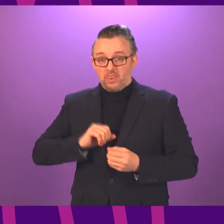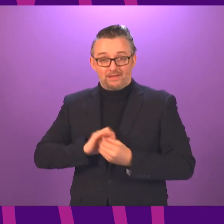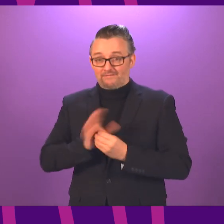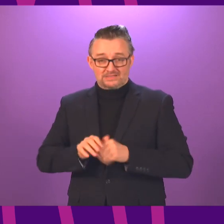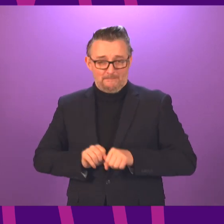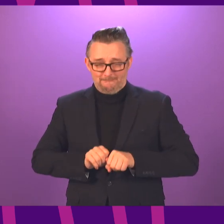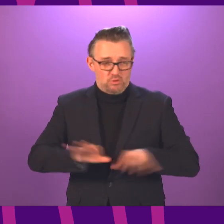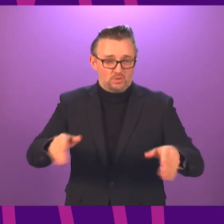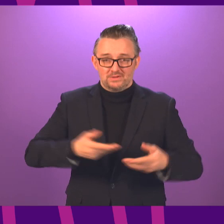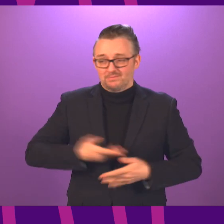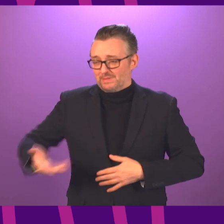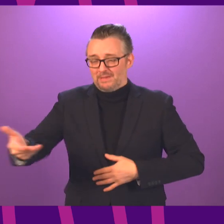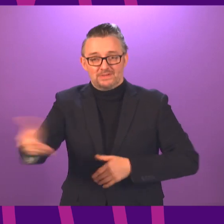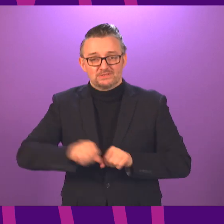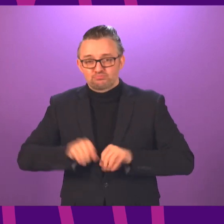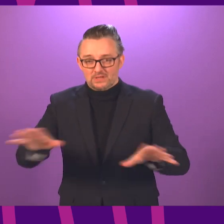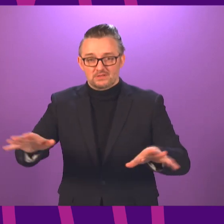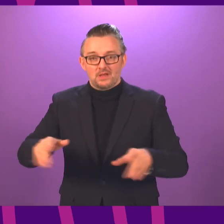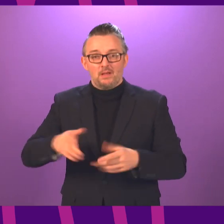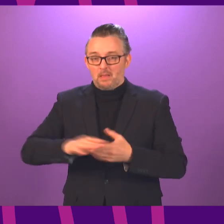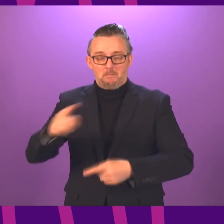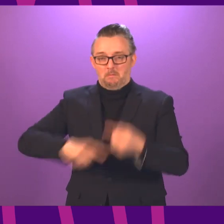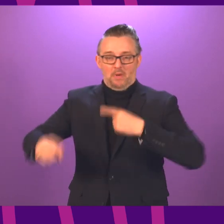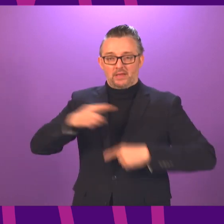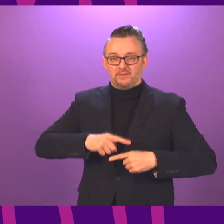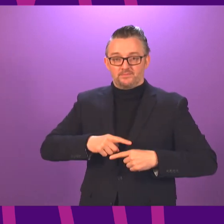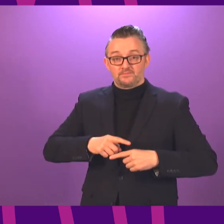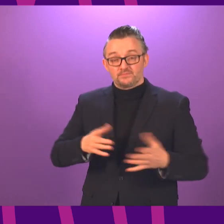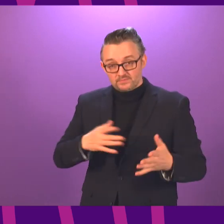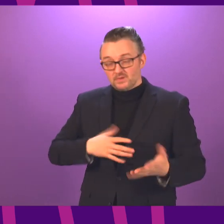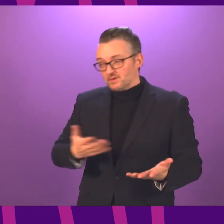our progress out of lockdown into reverse. I appreciate that that can be—indeed, that